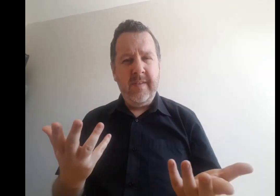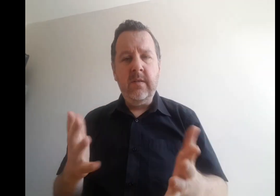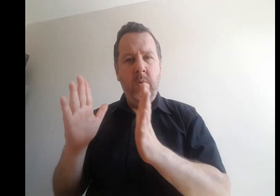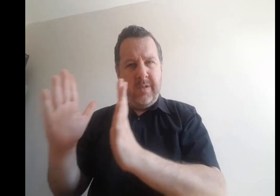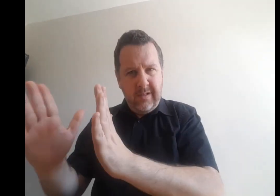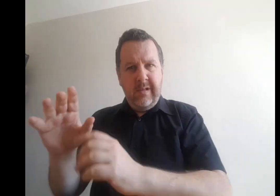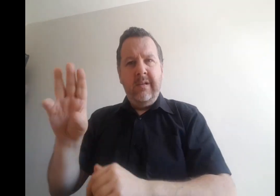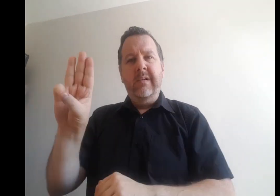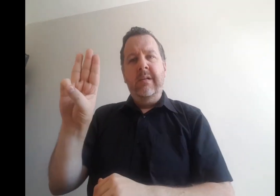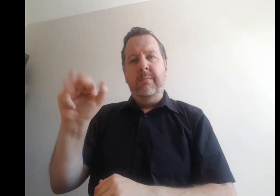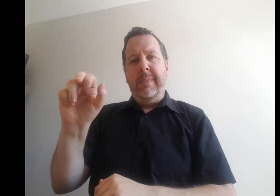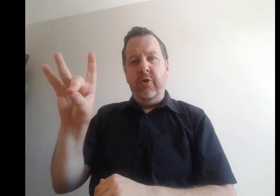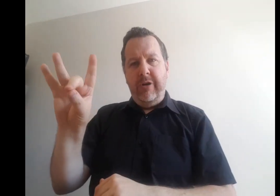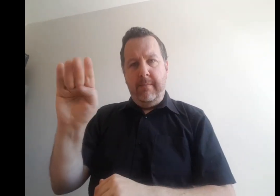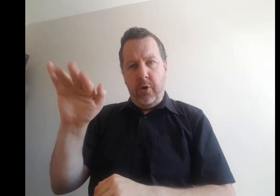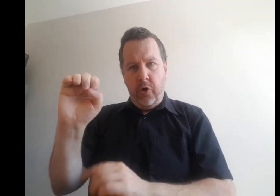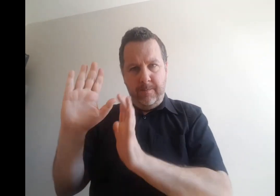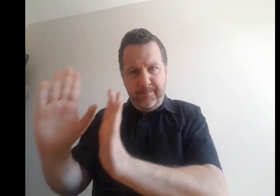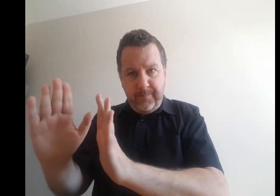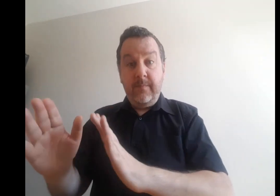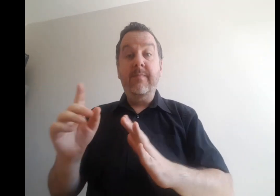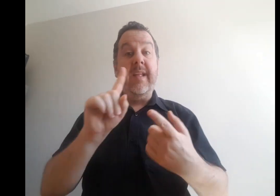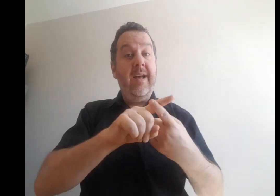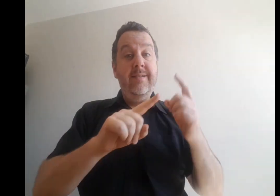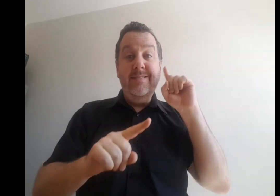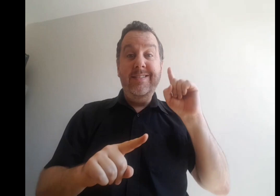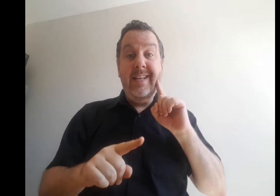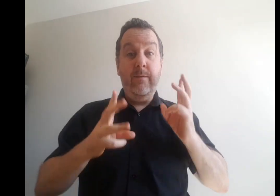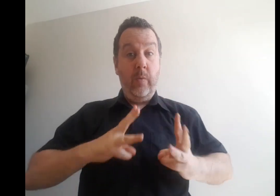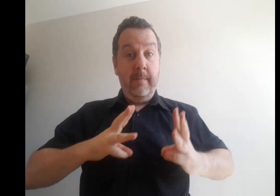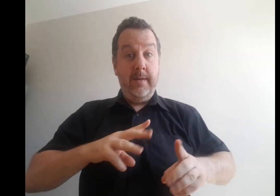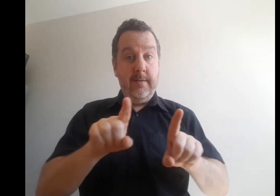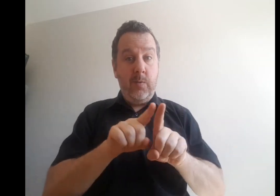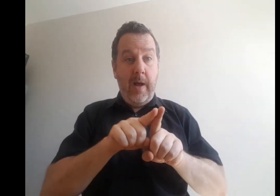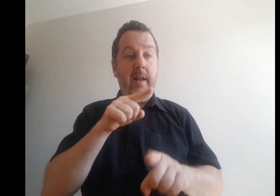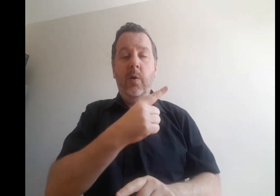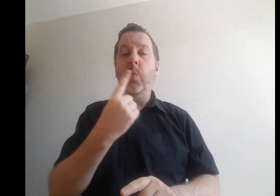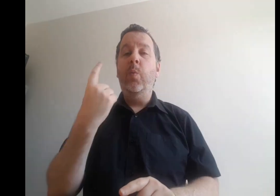So you had the likes of Patrick Byrne; there's some deaf women that make an appearance as well.